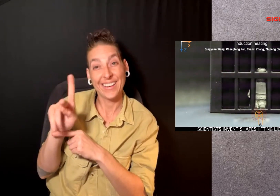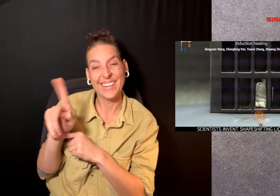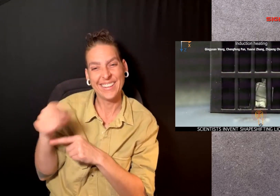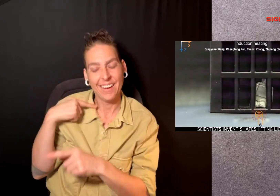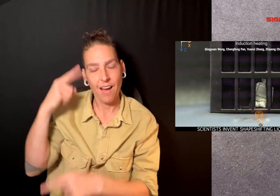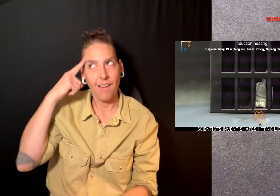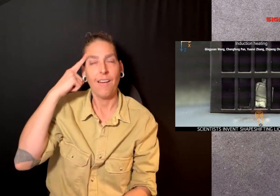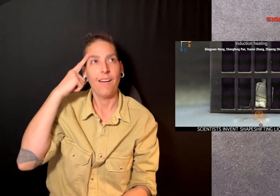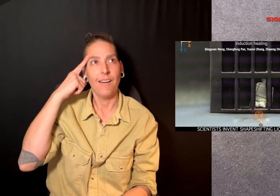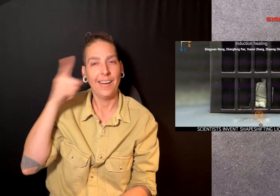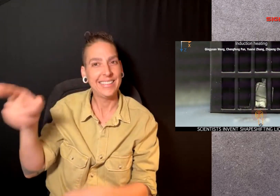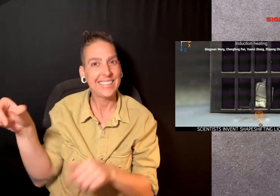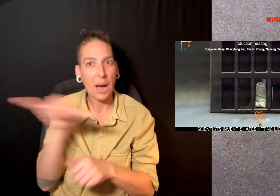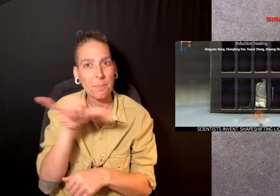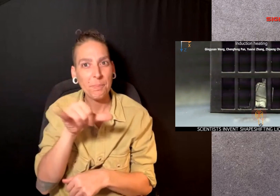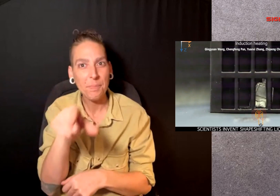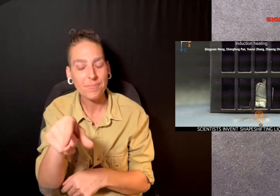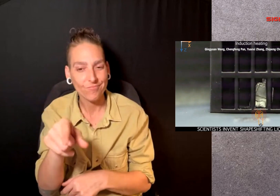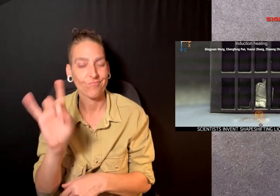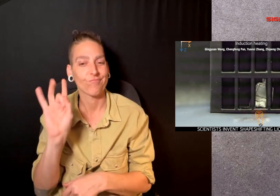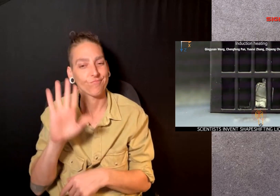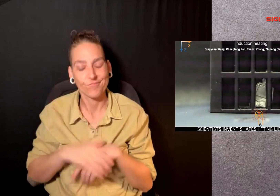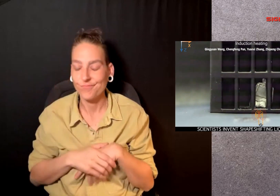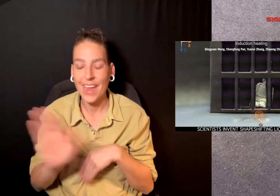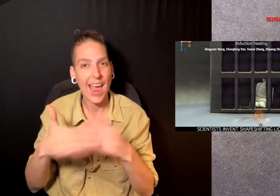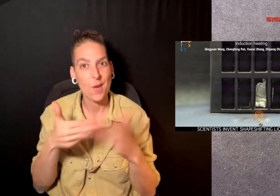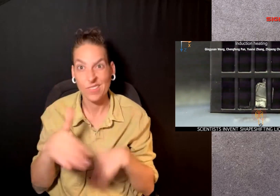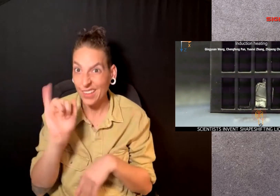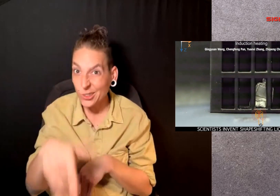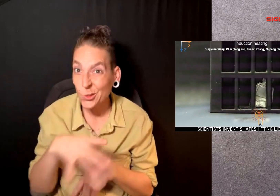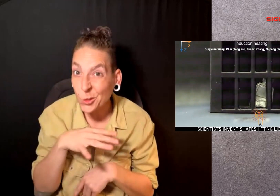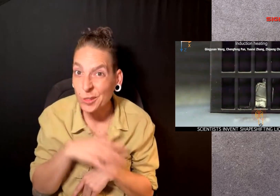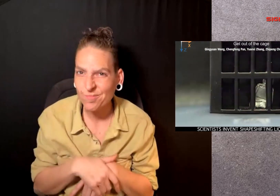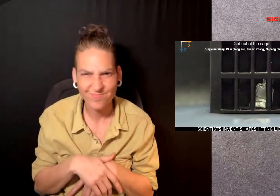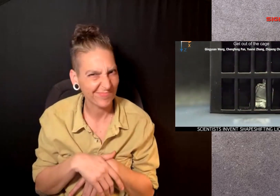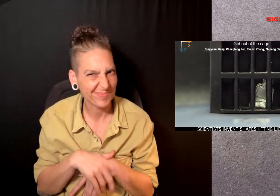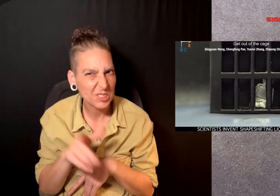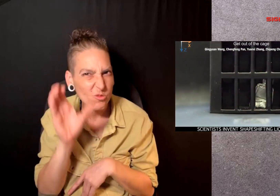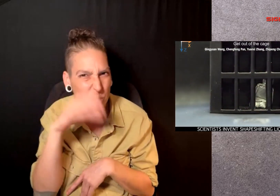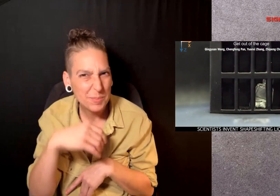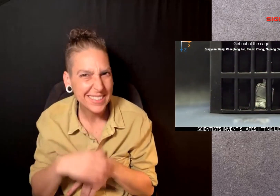yeah i made me think it's the same concept anyway that's cool and creepy